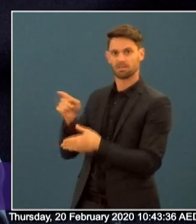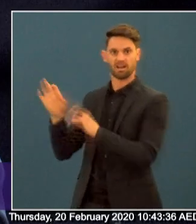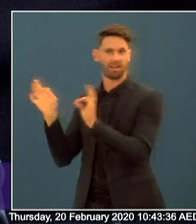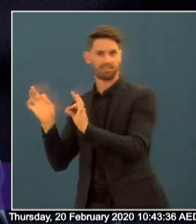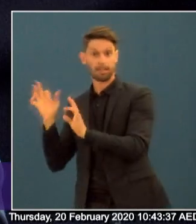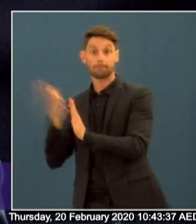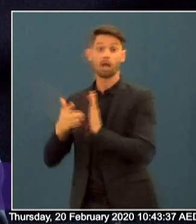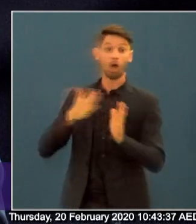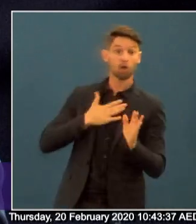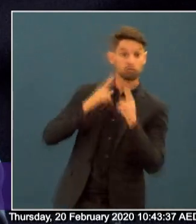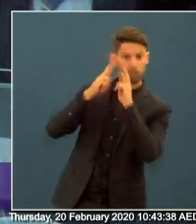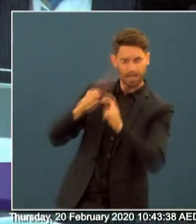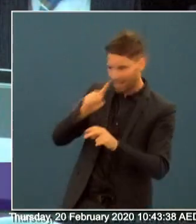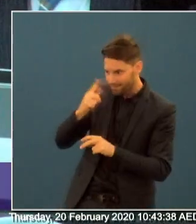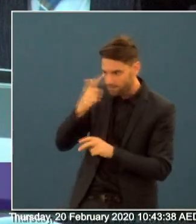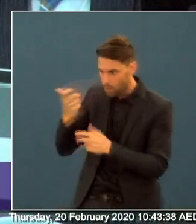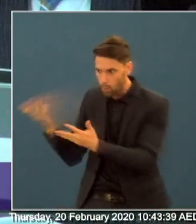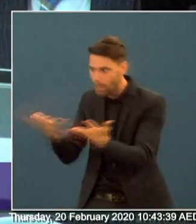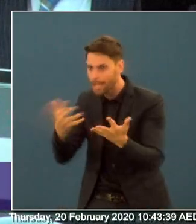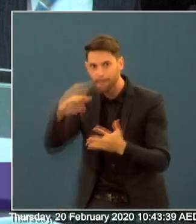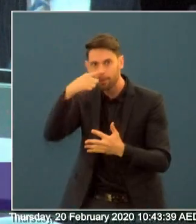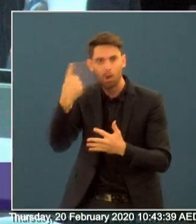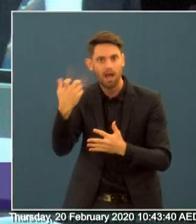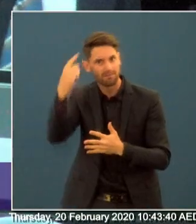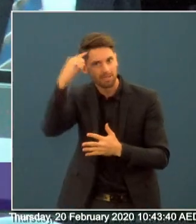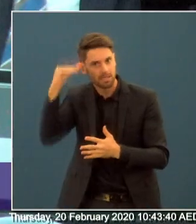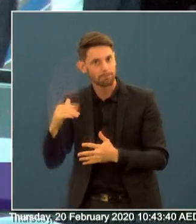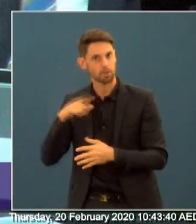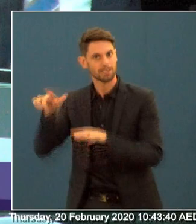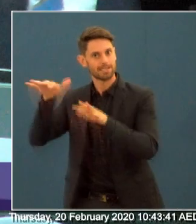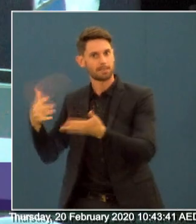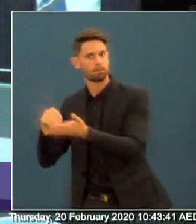Now, you say in paragraph 18 that what you seek to do is to